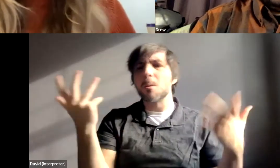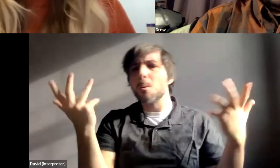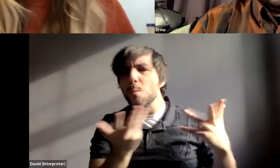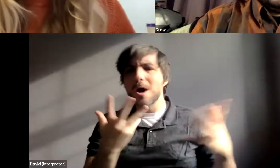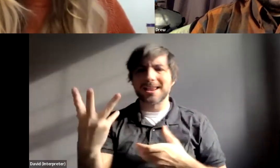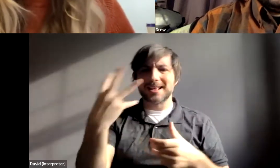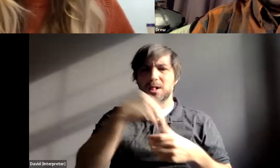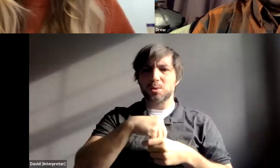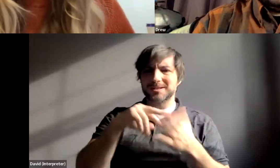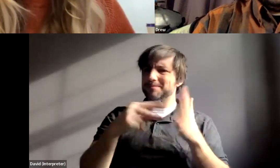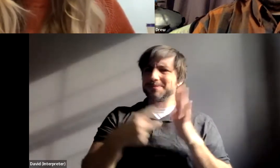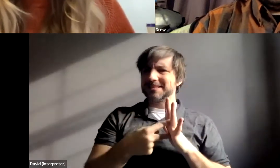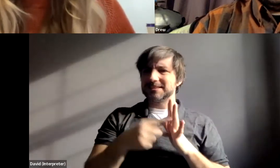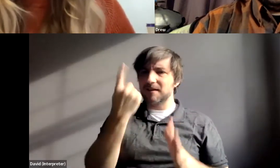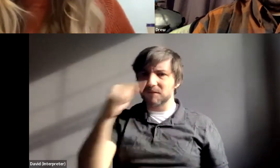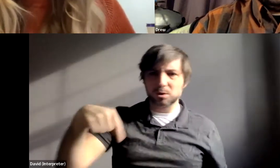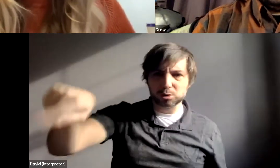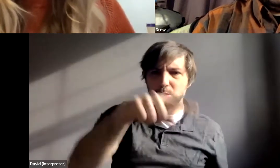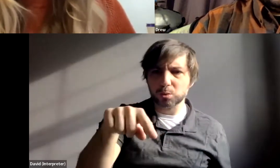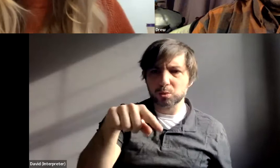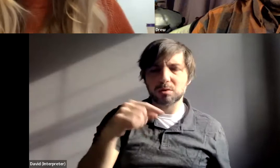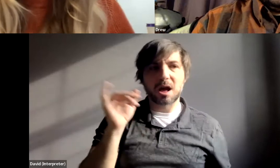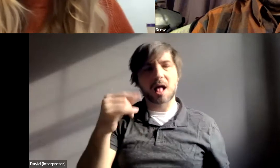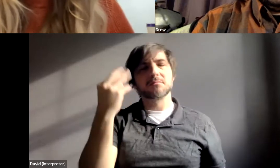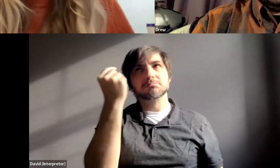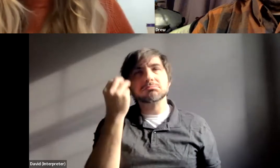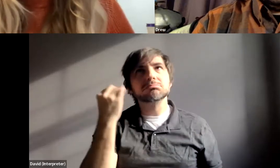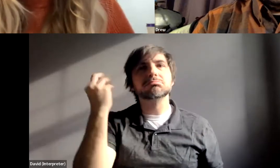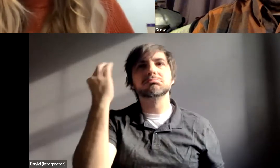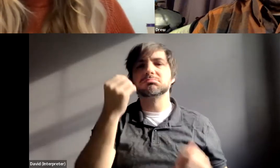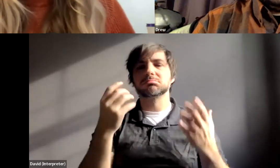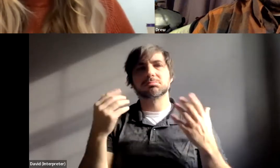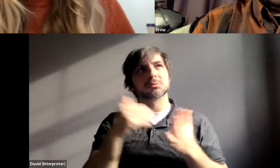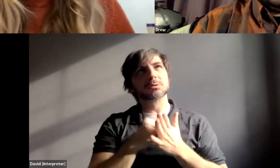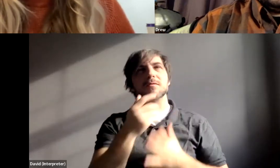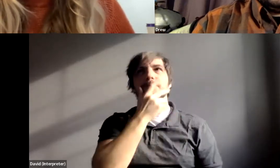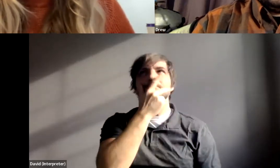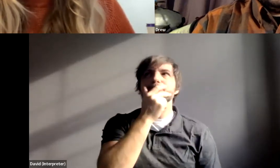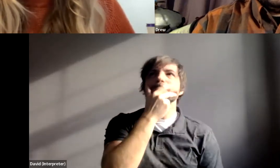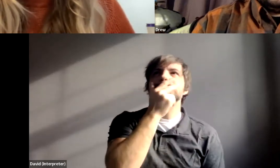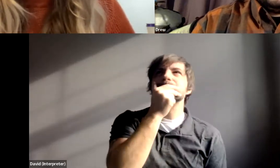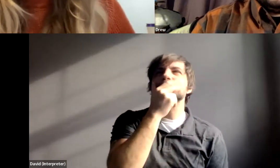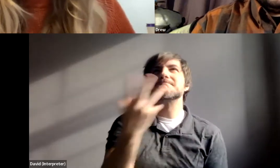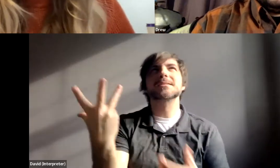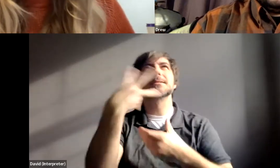something I have been thinking about a lot in anticipation of the conversation because I think that we have to be able